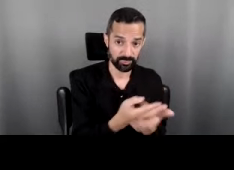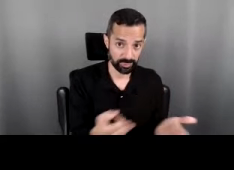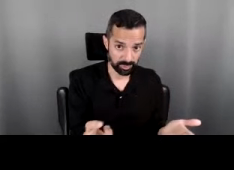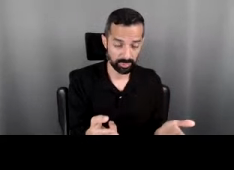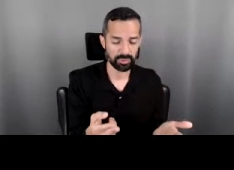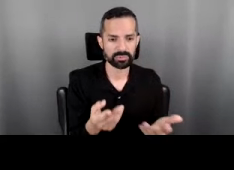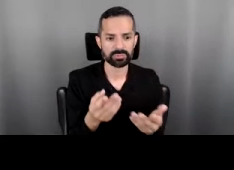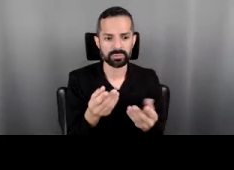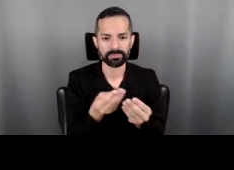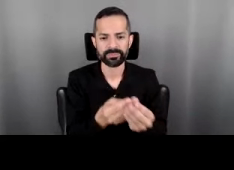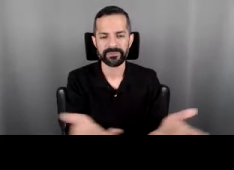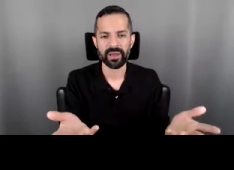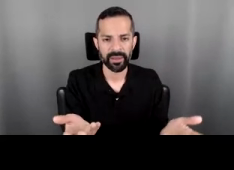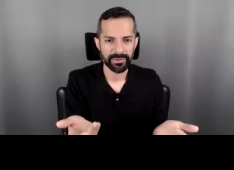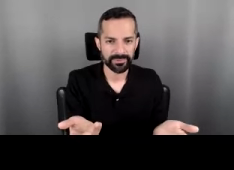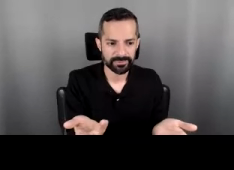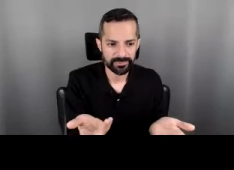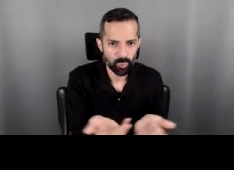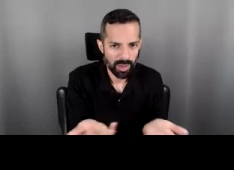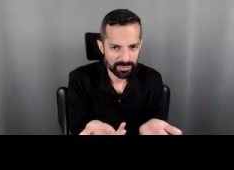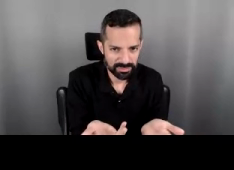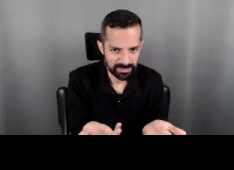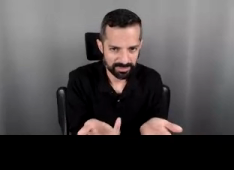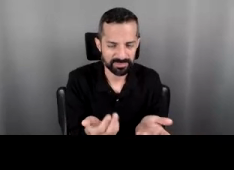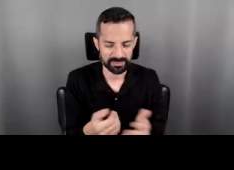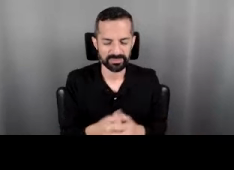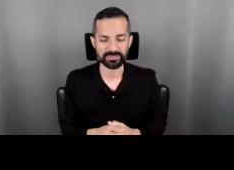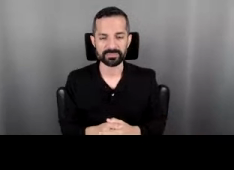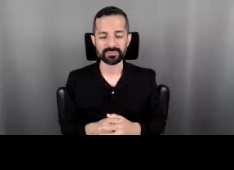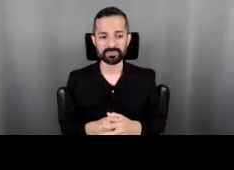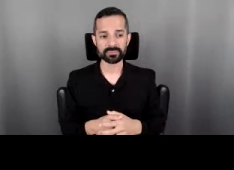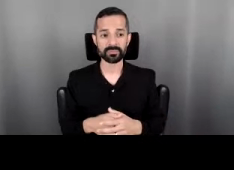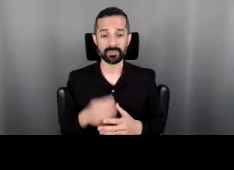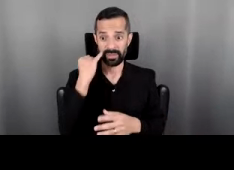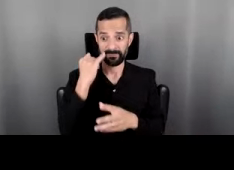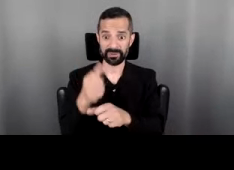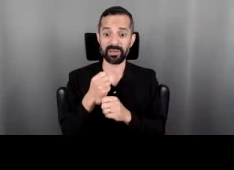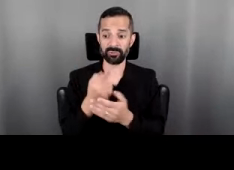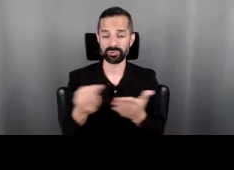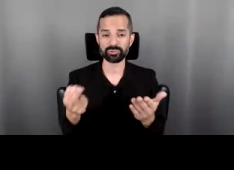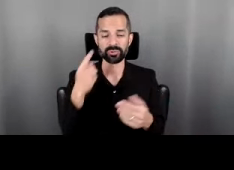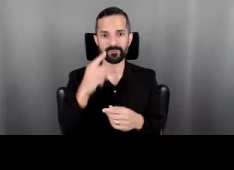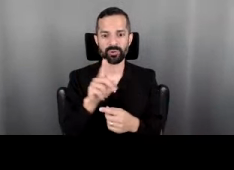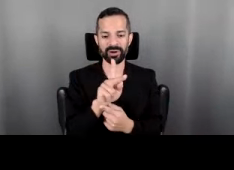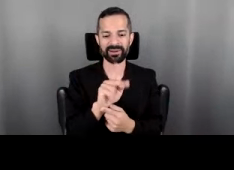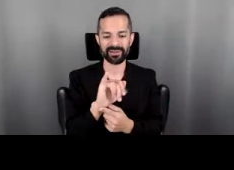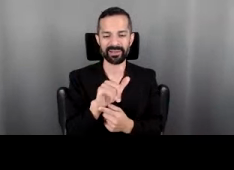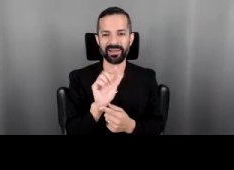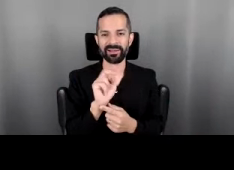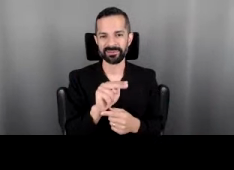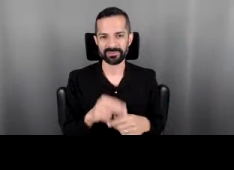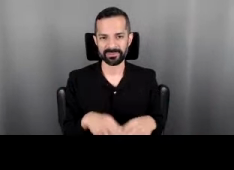something, being able to like if it's getting resources for a kiln. Right. The achievement is the kiln.